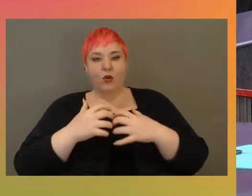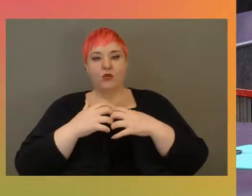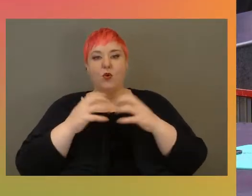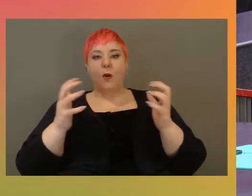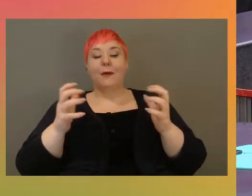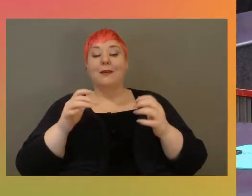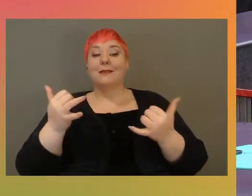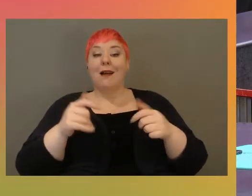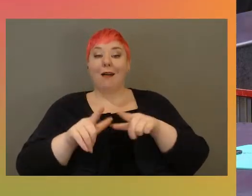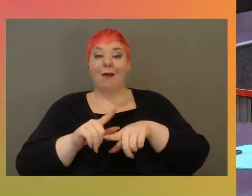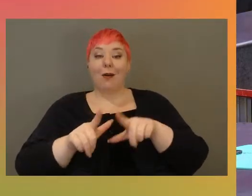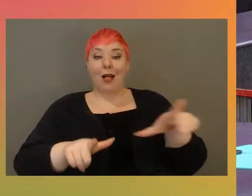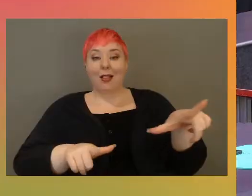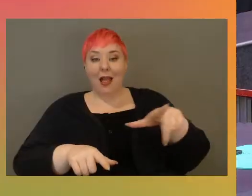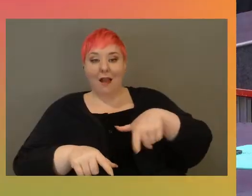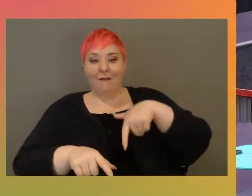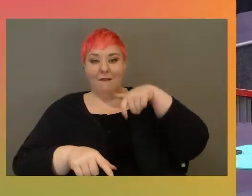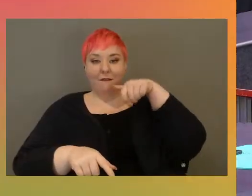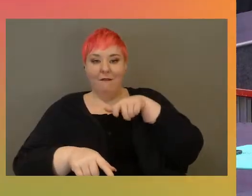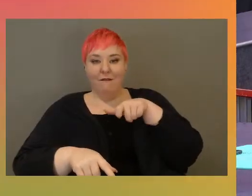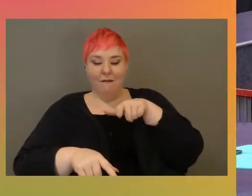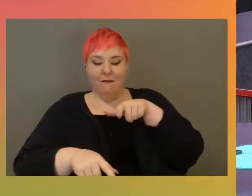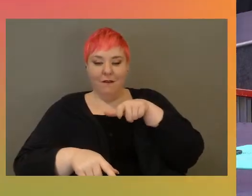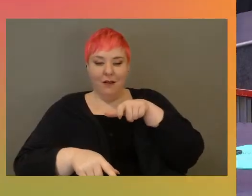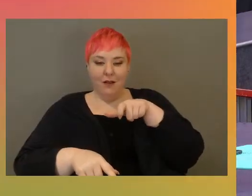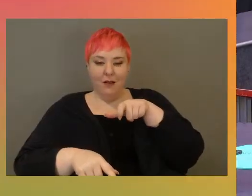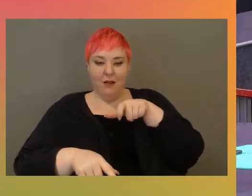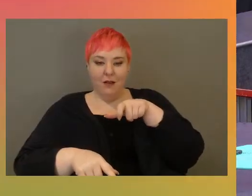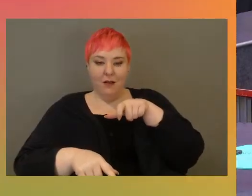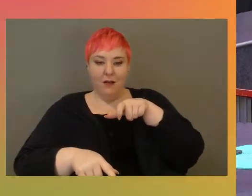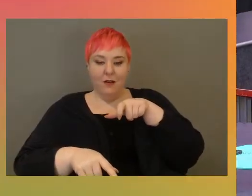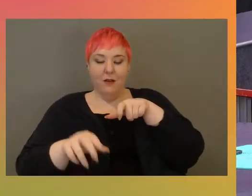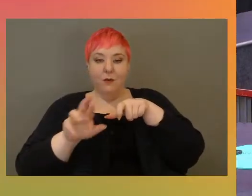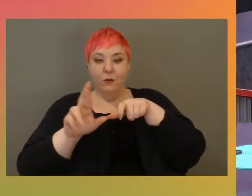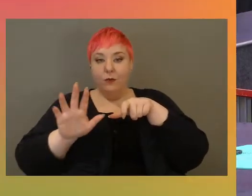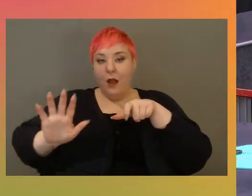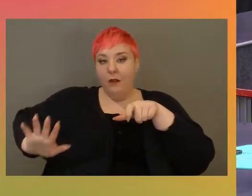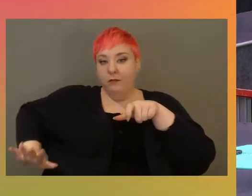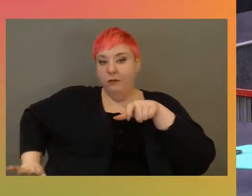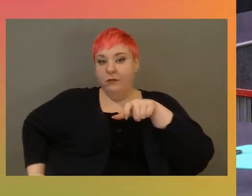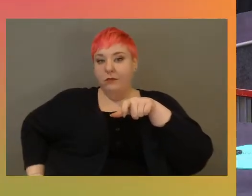THE WAIST, OPEN THE HEART.